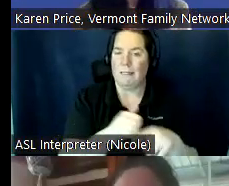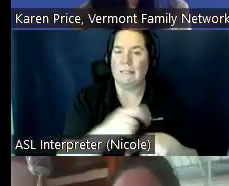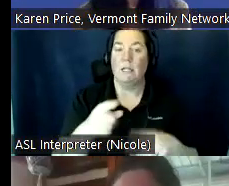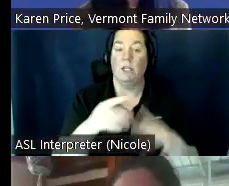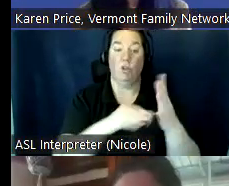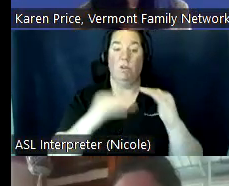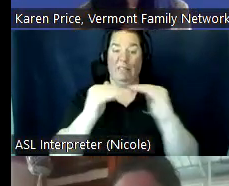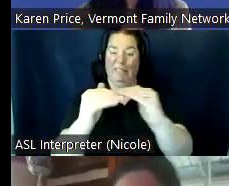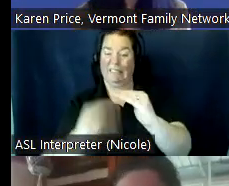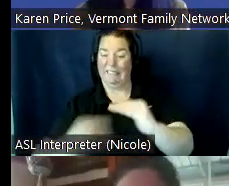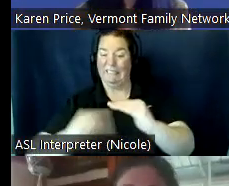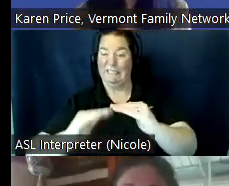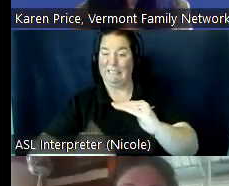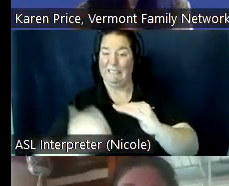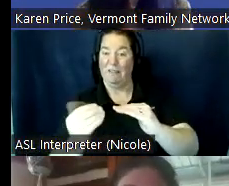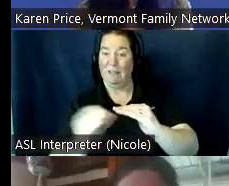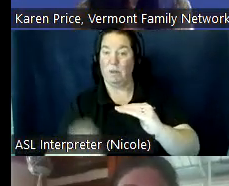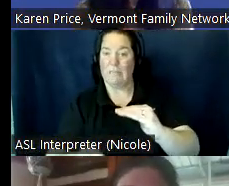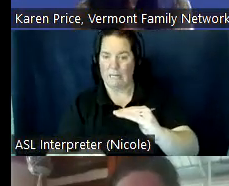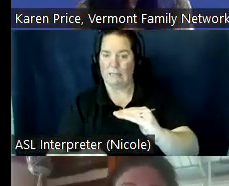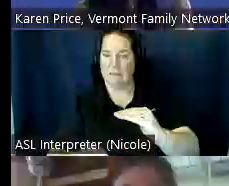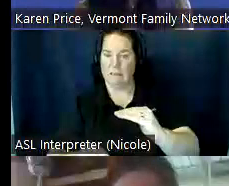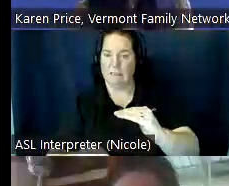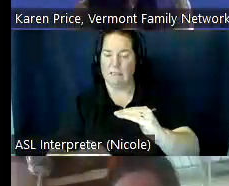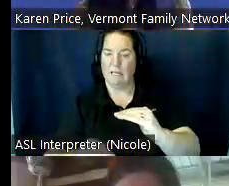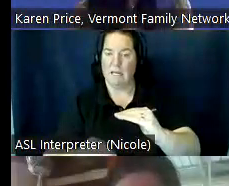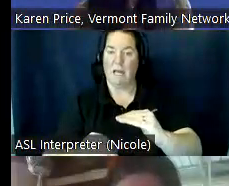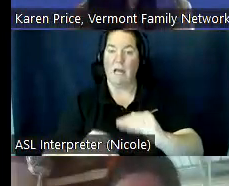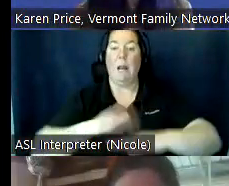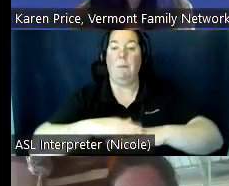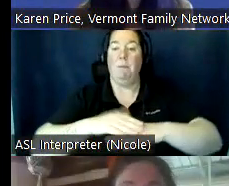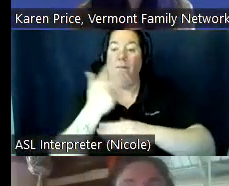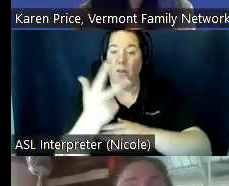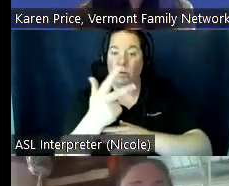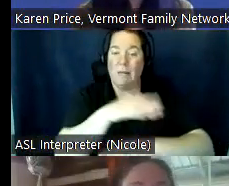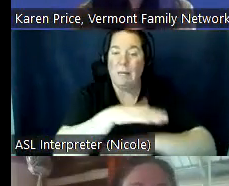that 15th percentile on at least 3 different measures in a basic skill area. That is how